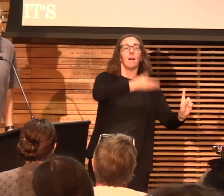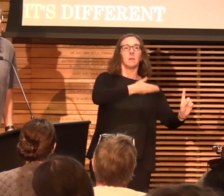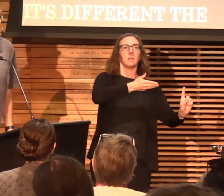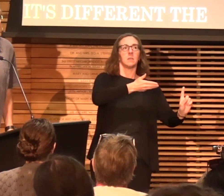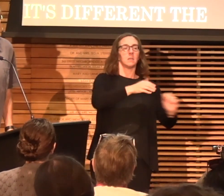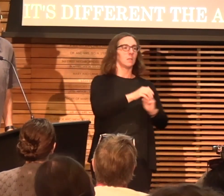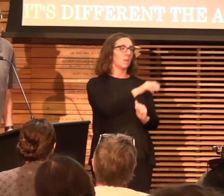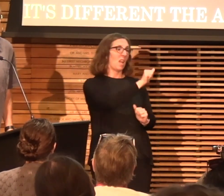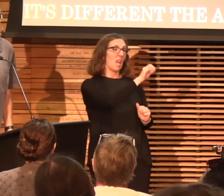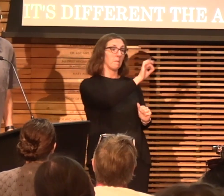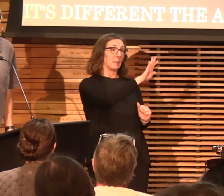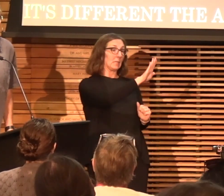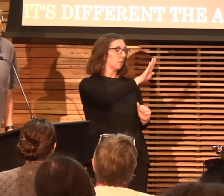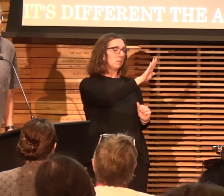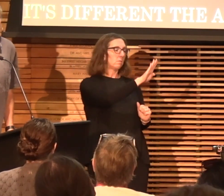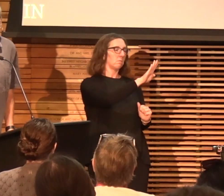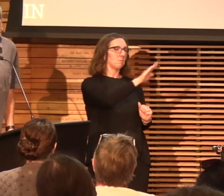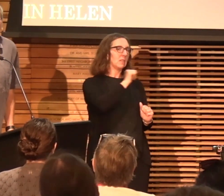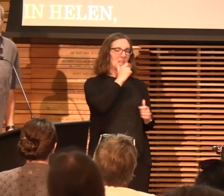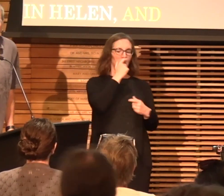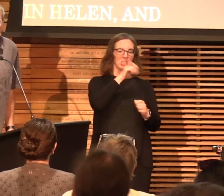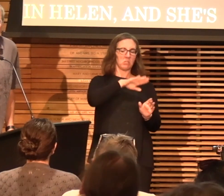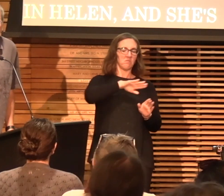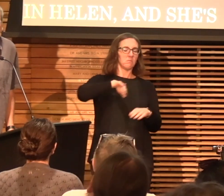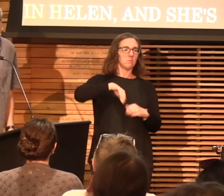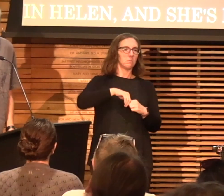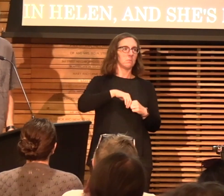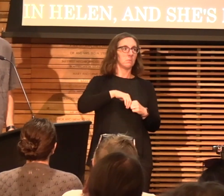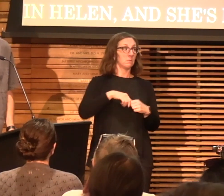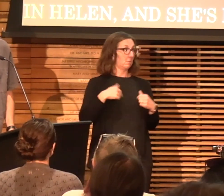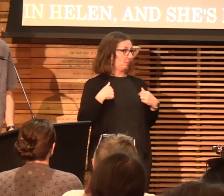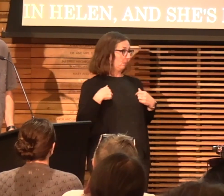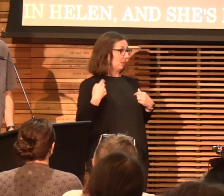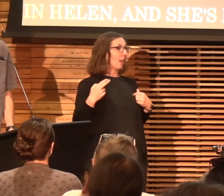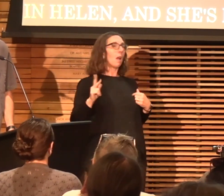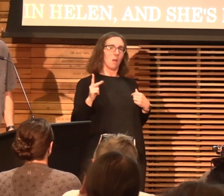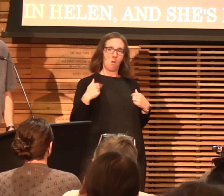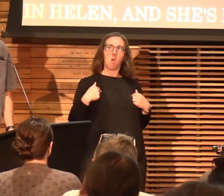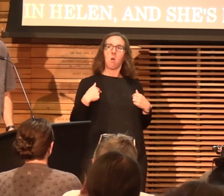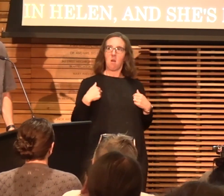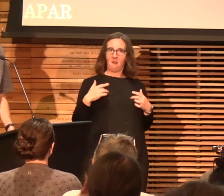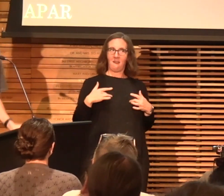And she's excited. She knows about apartheid